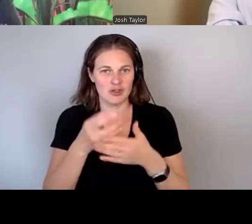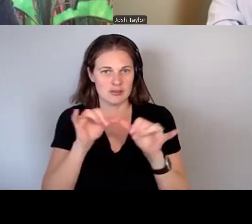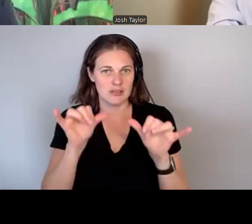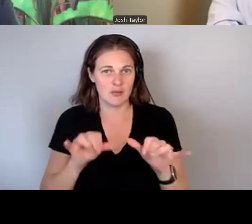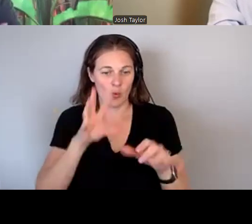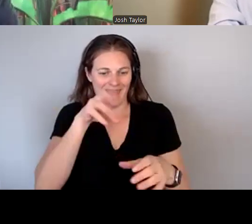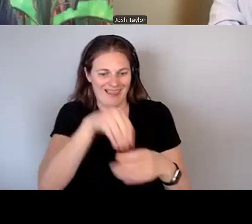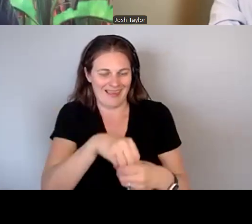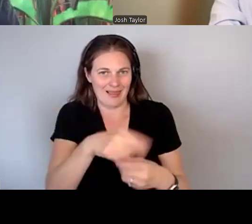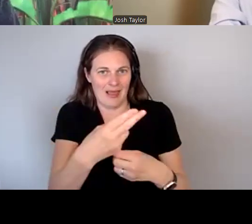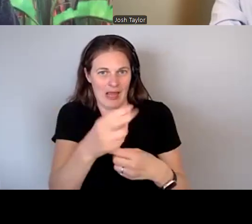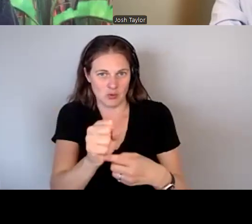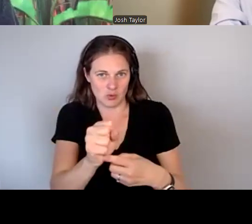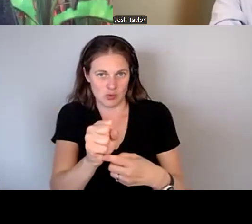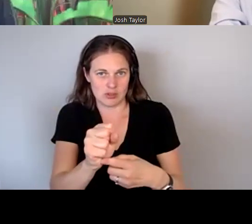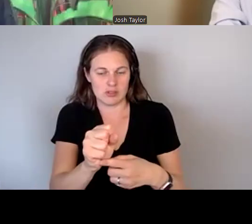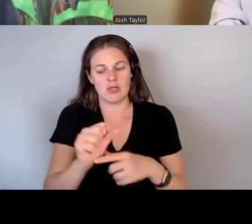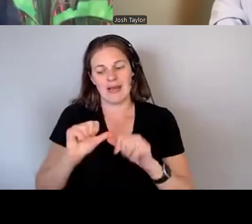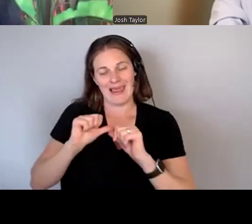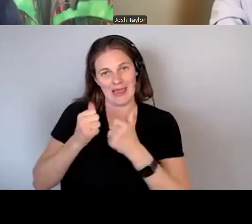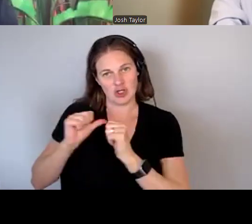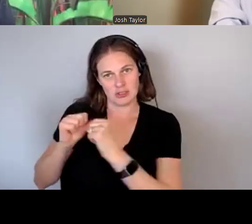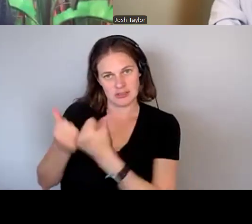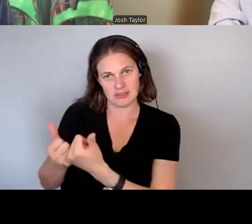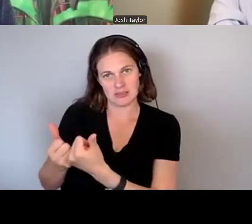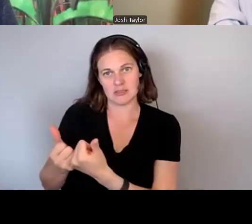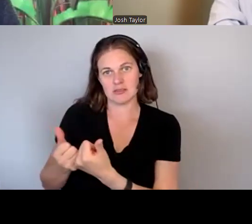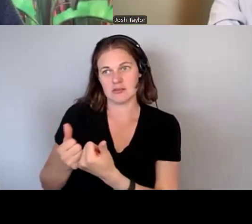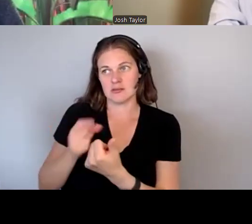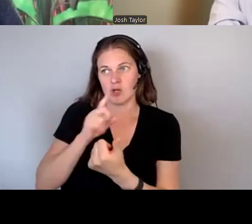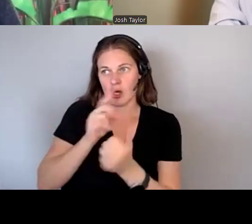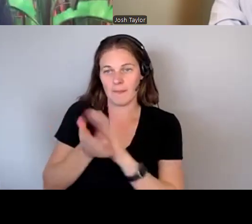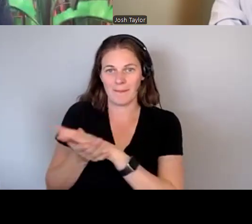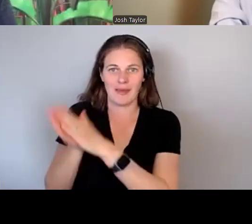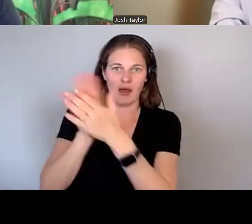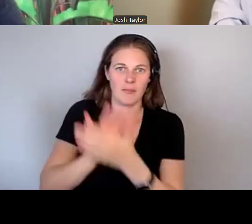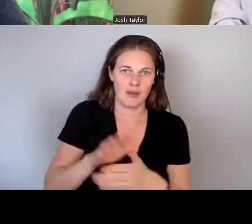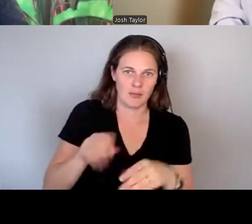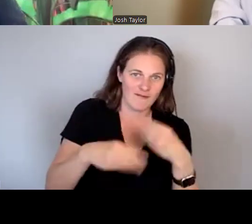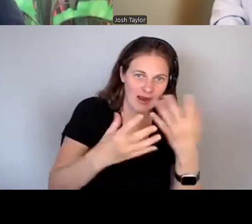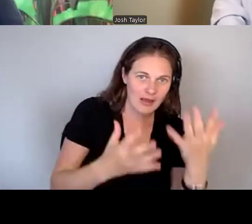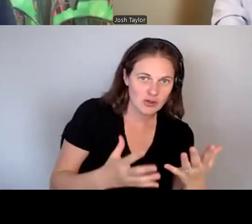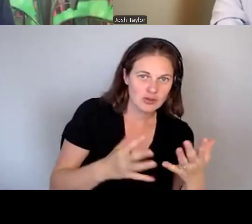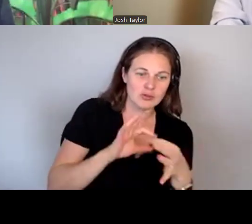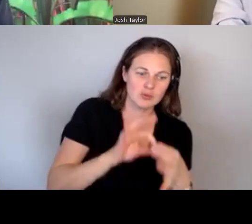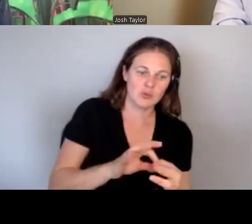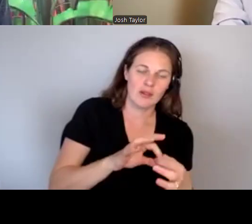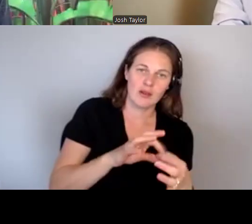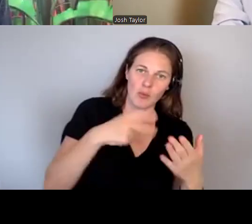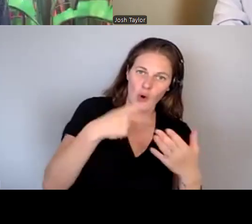and agencies are becoming providers of these programs. So that's another great way to connect